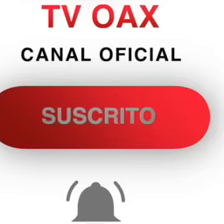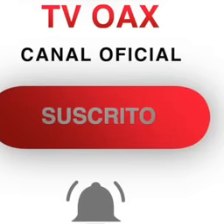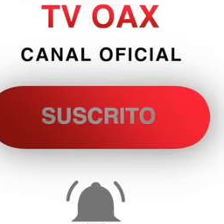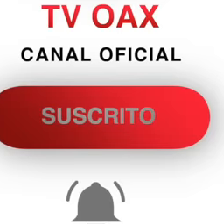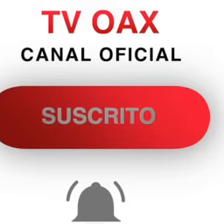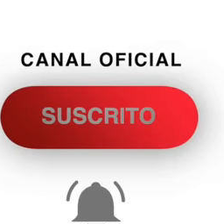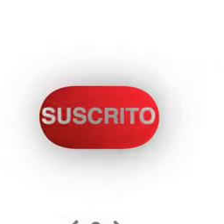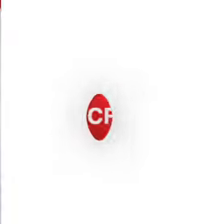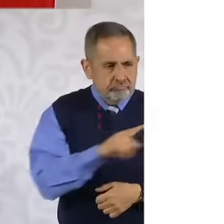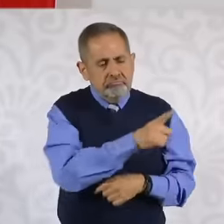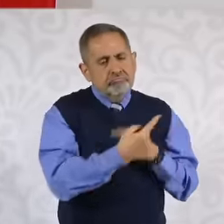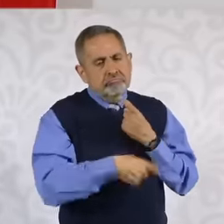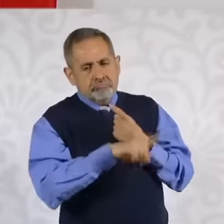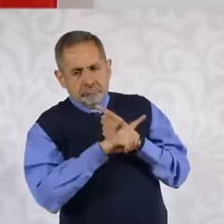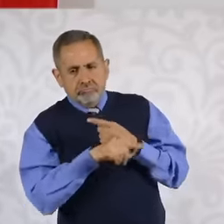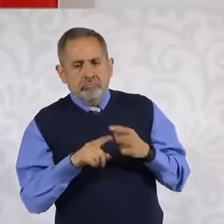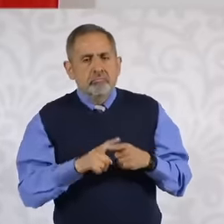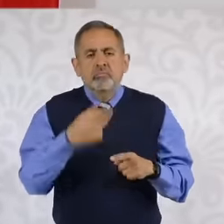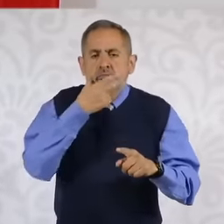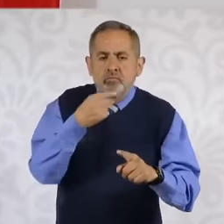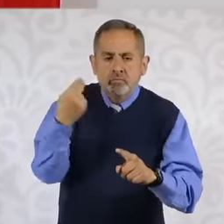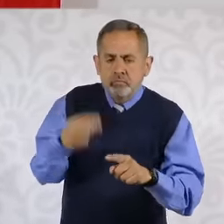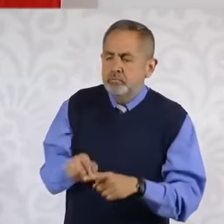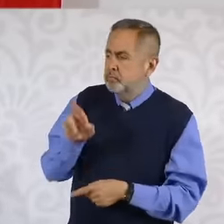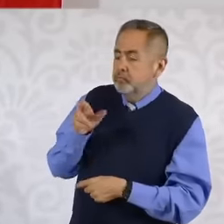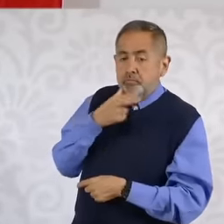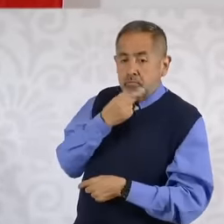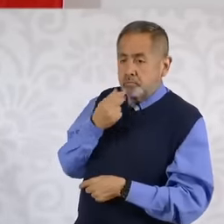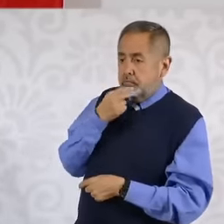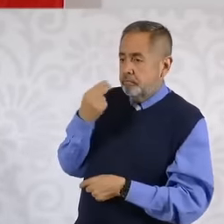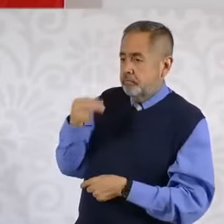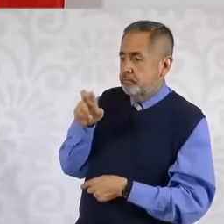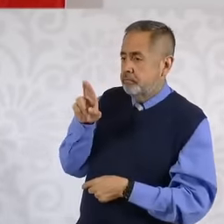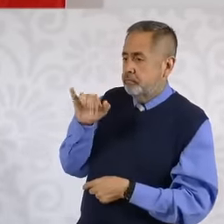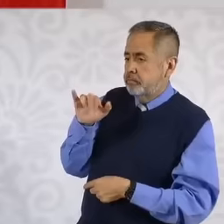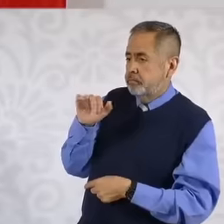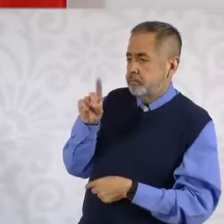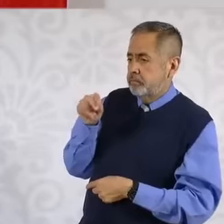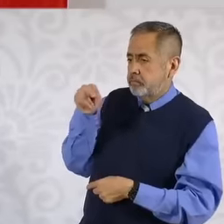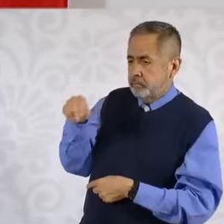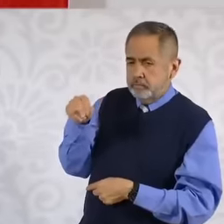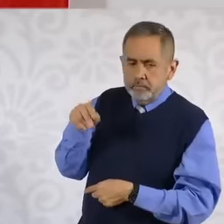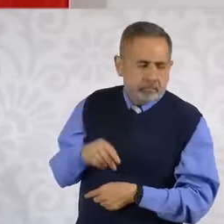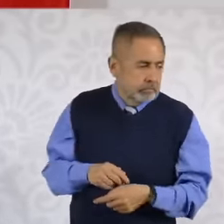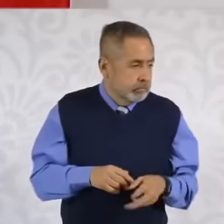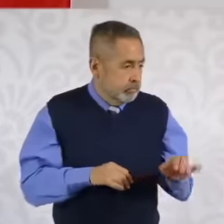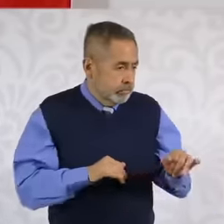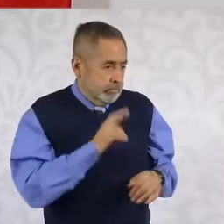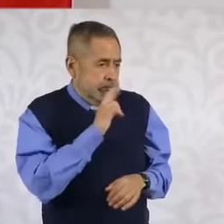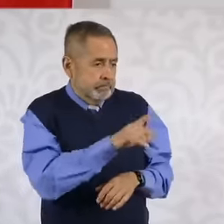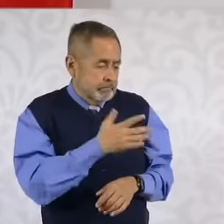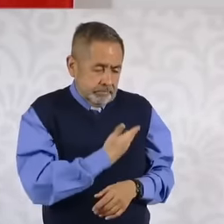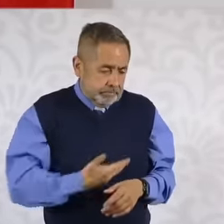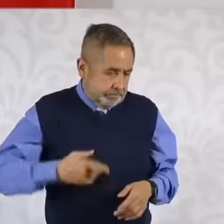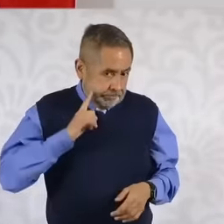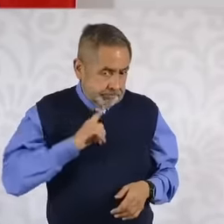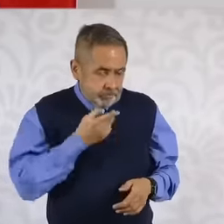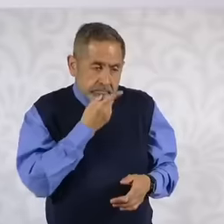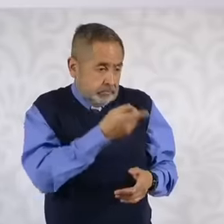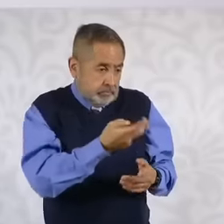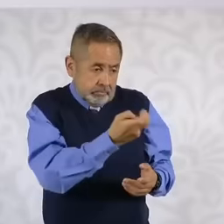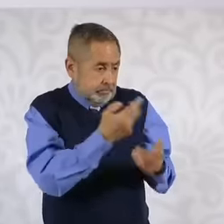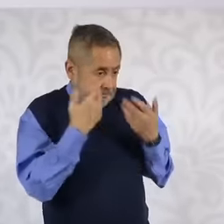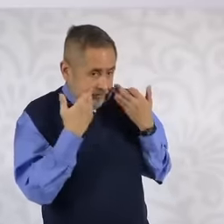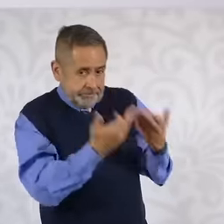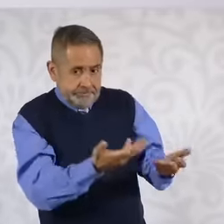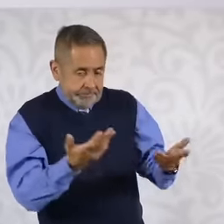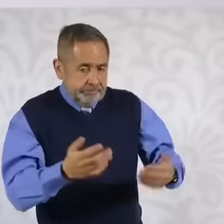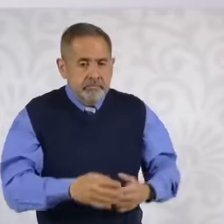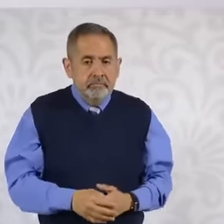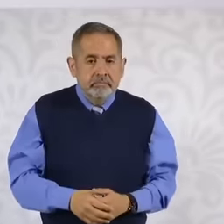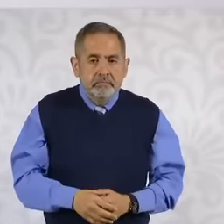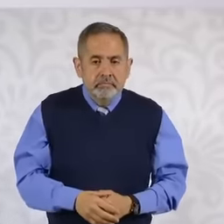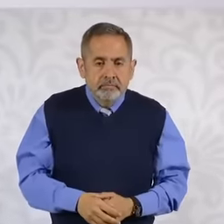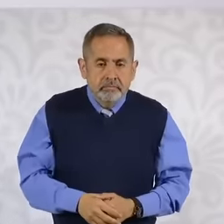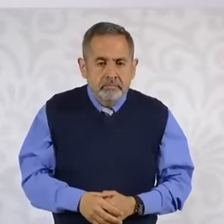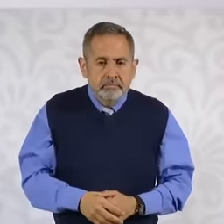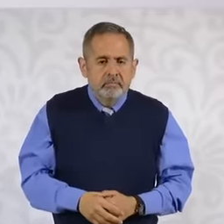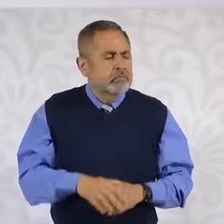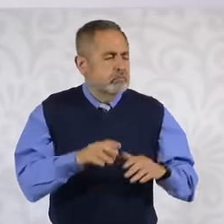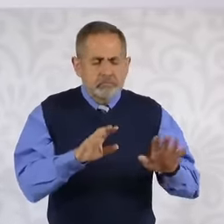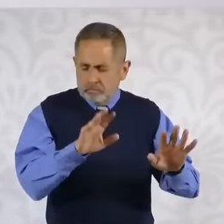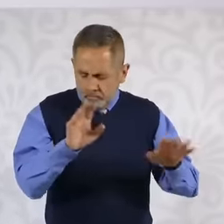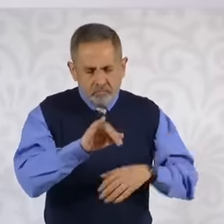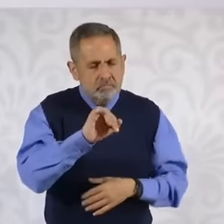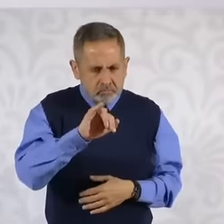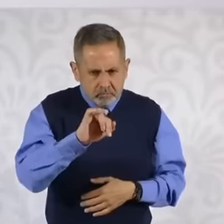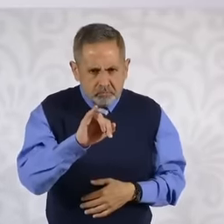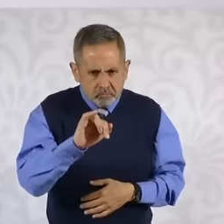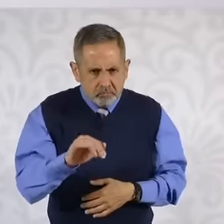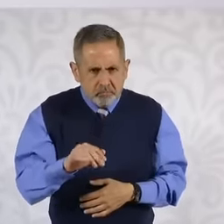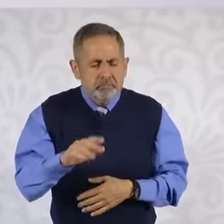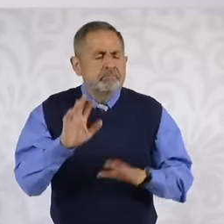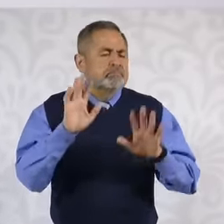Ricardo of sexual crimes, so there it is. eh Yes, let's see the way in which